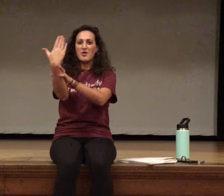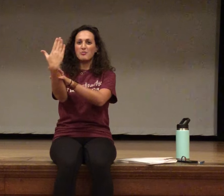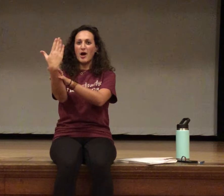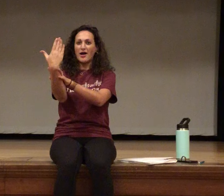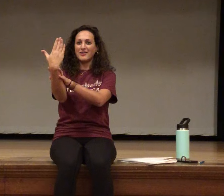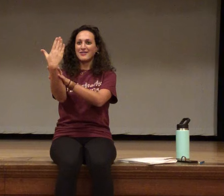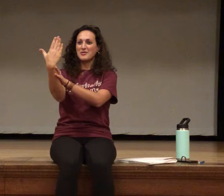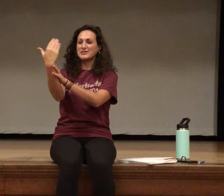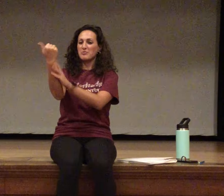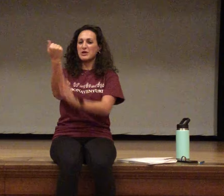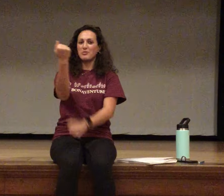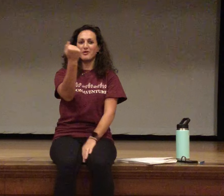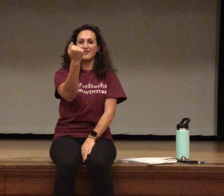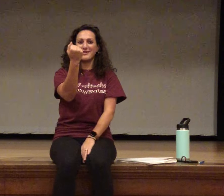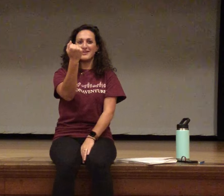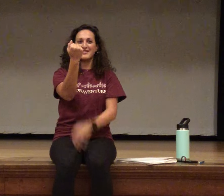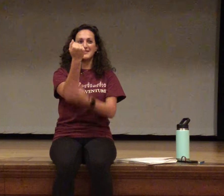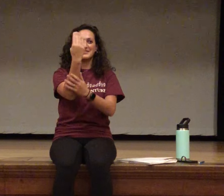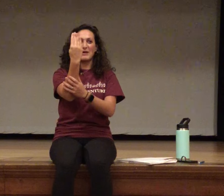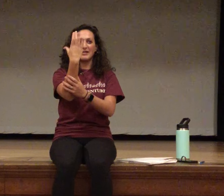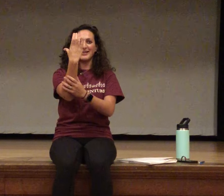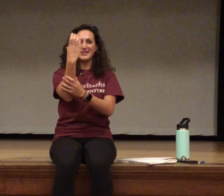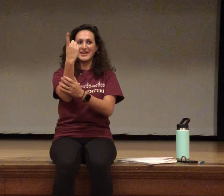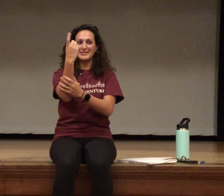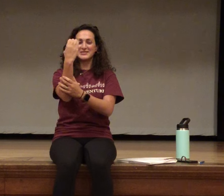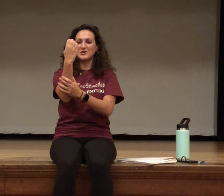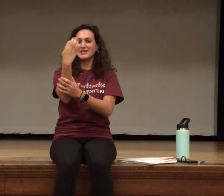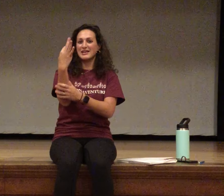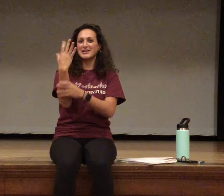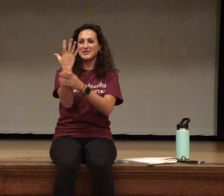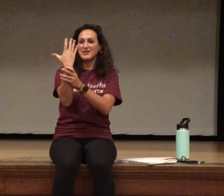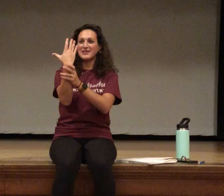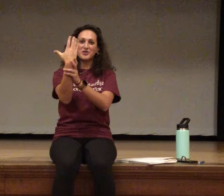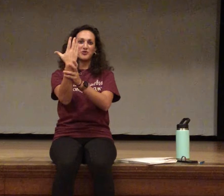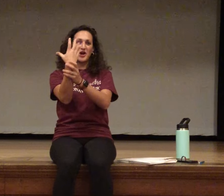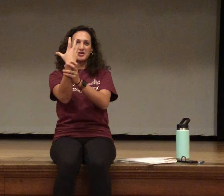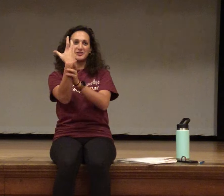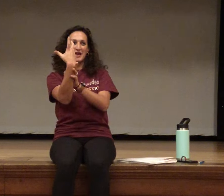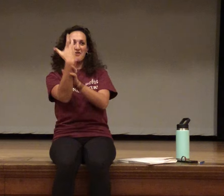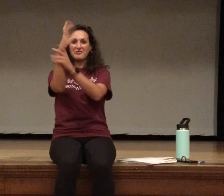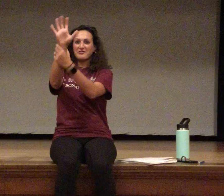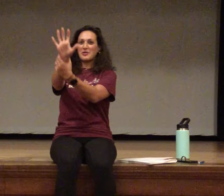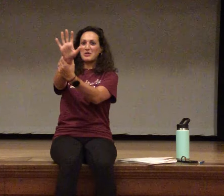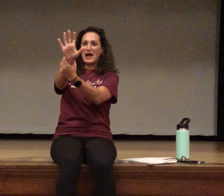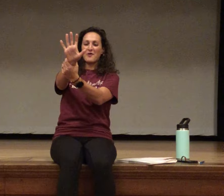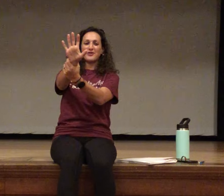but some people spell it like this so it's like don't talk to yourself flip it out